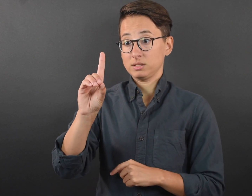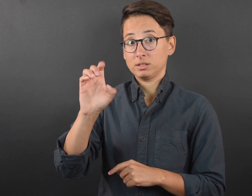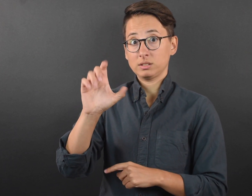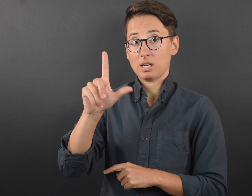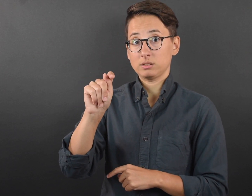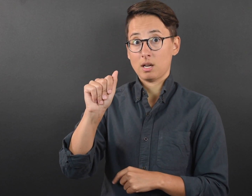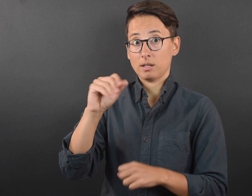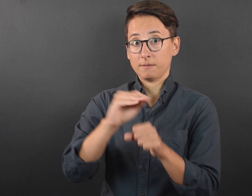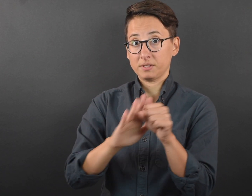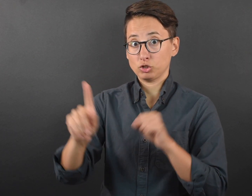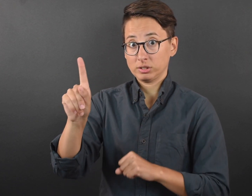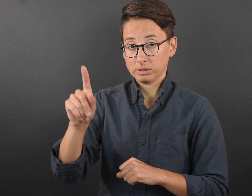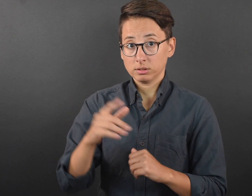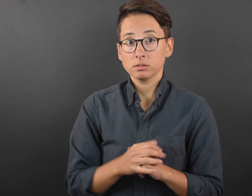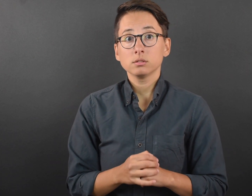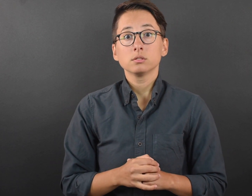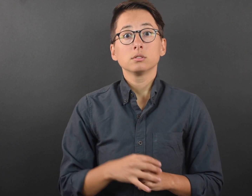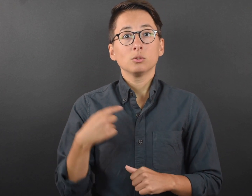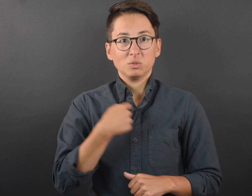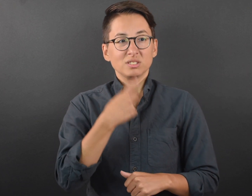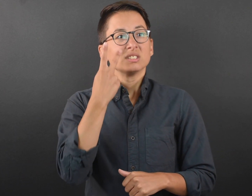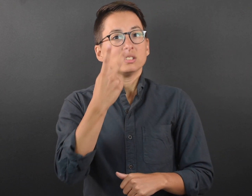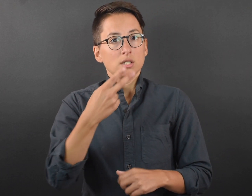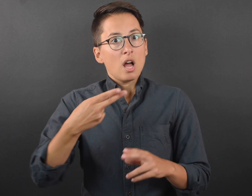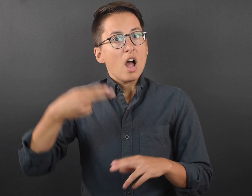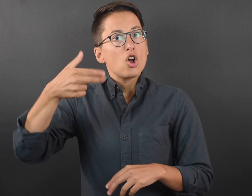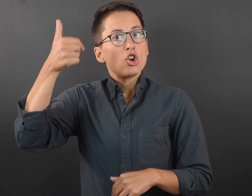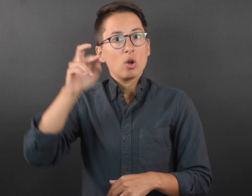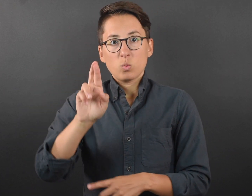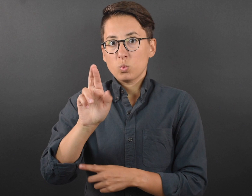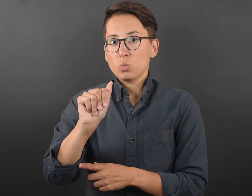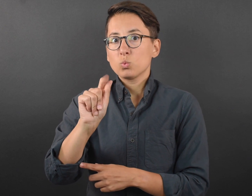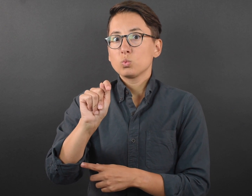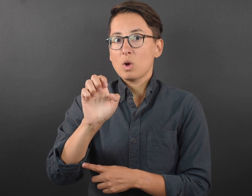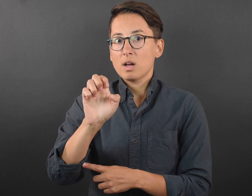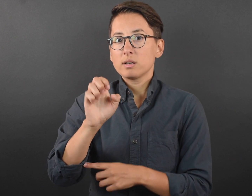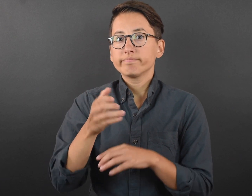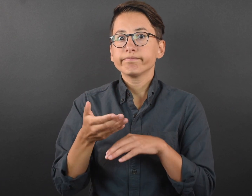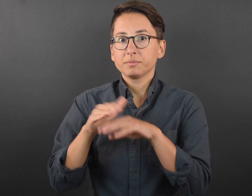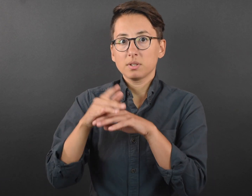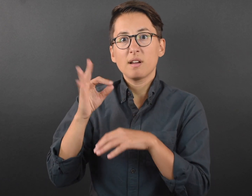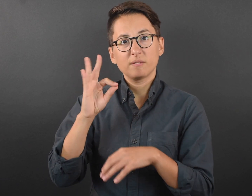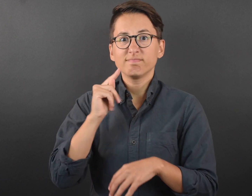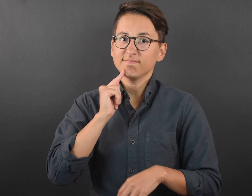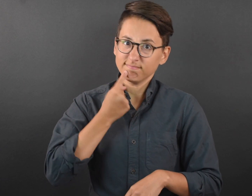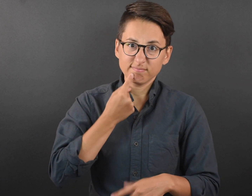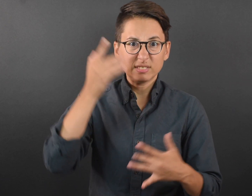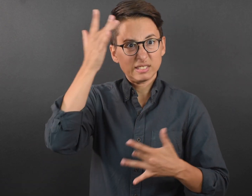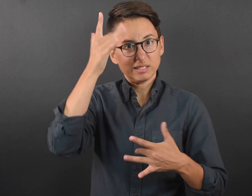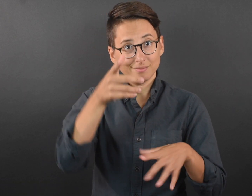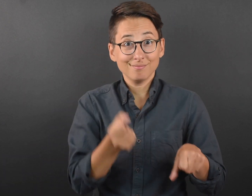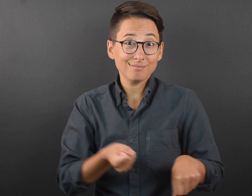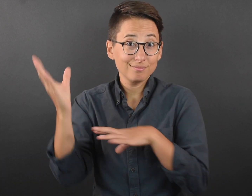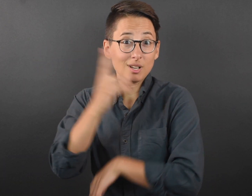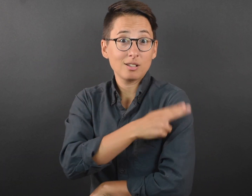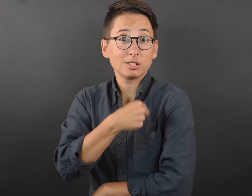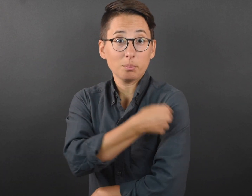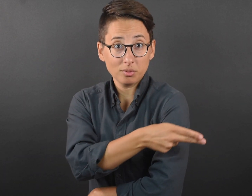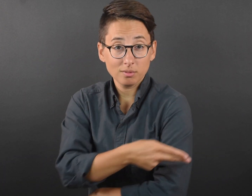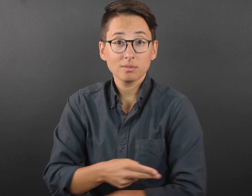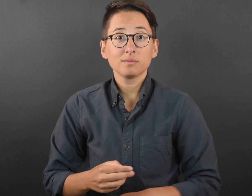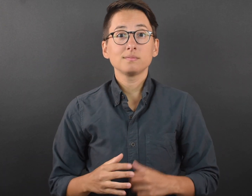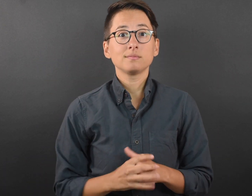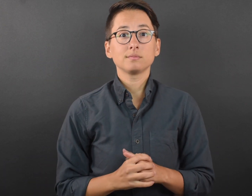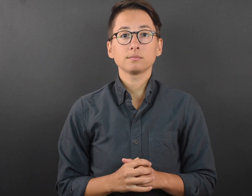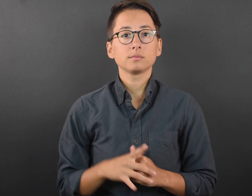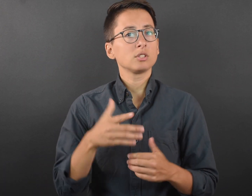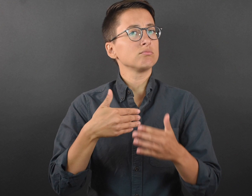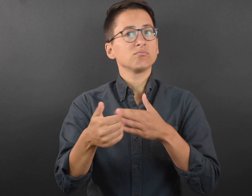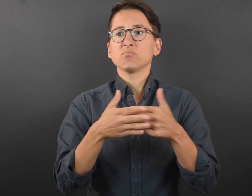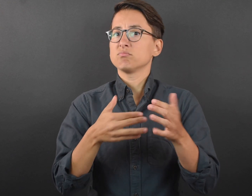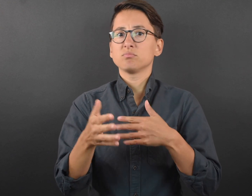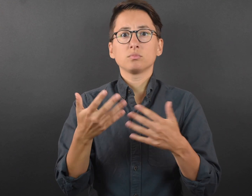We are seeing a higher rate of severe disease (hospitalizations) with the Delta variant.